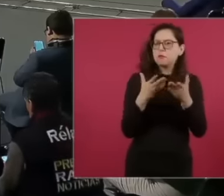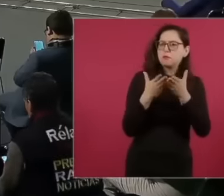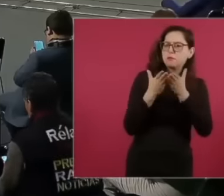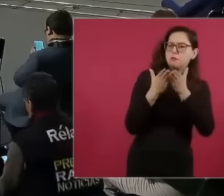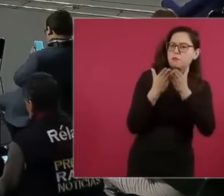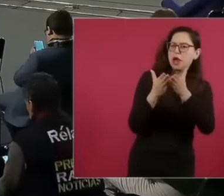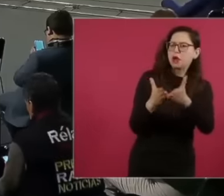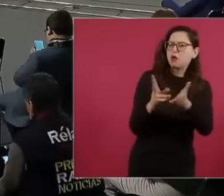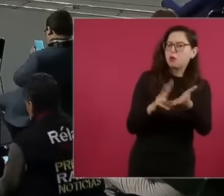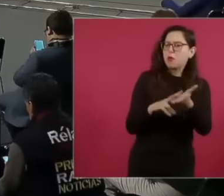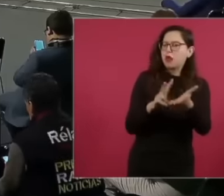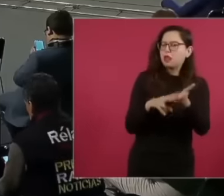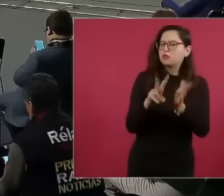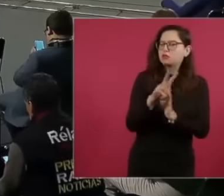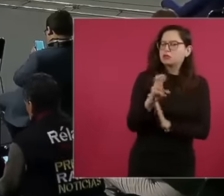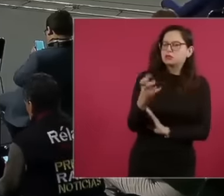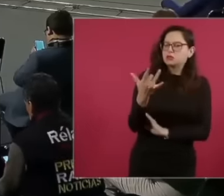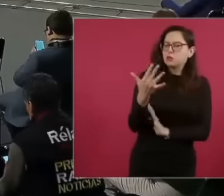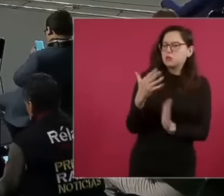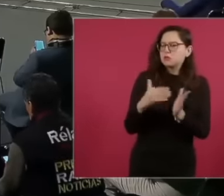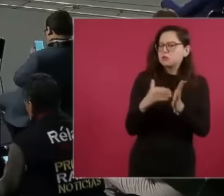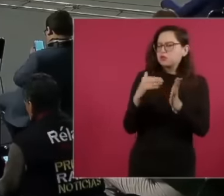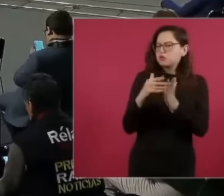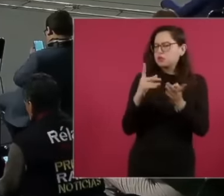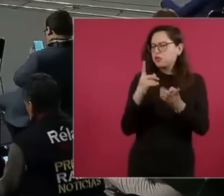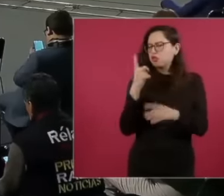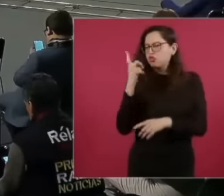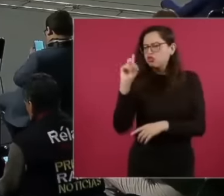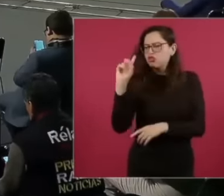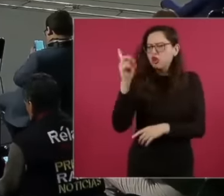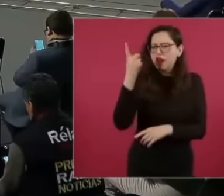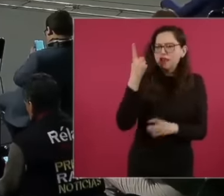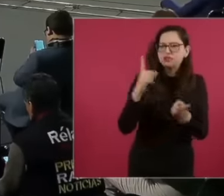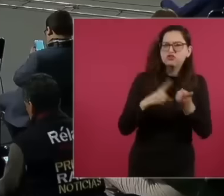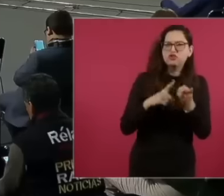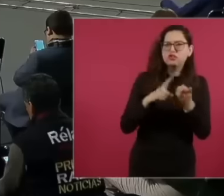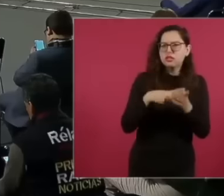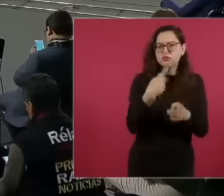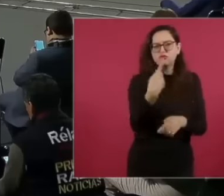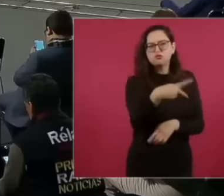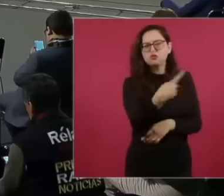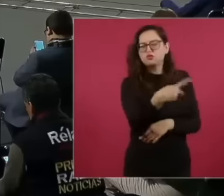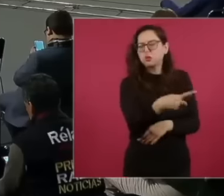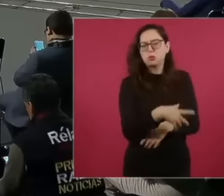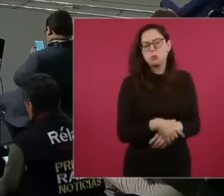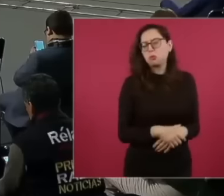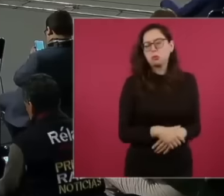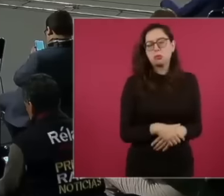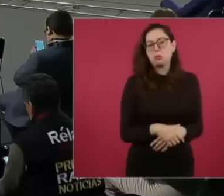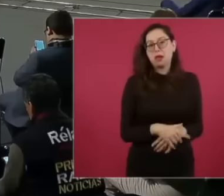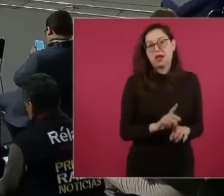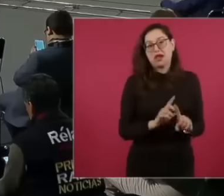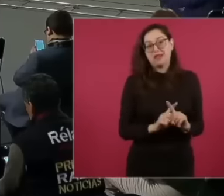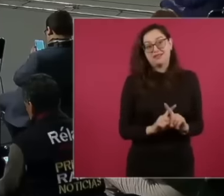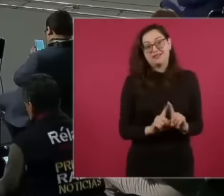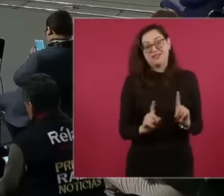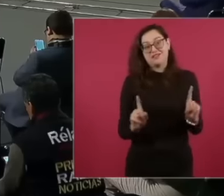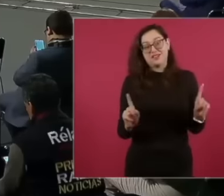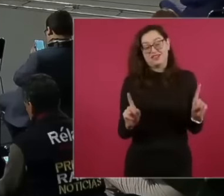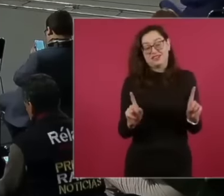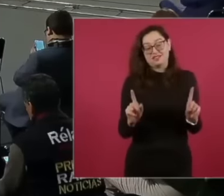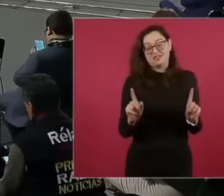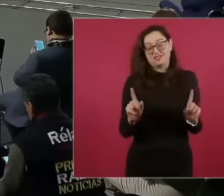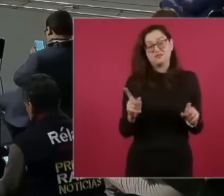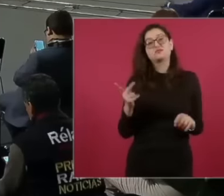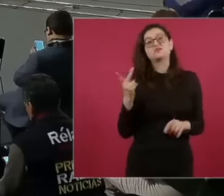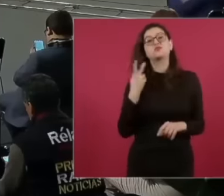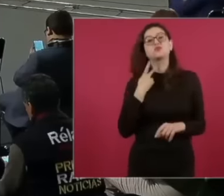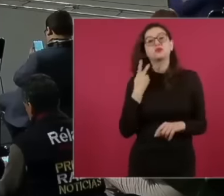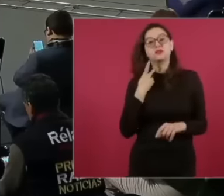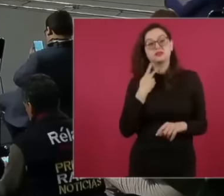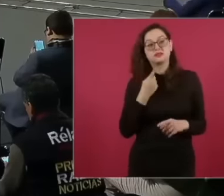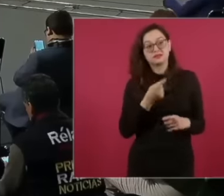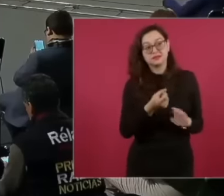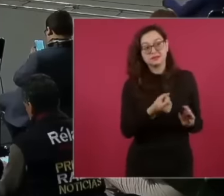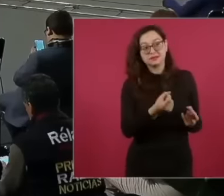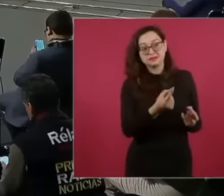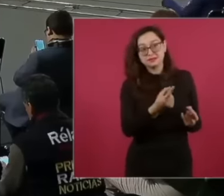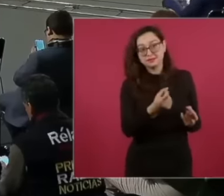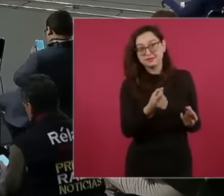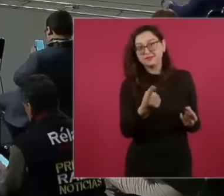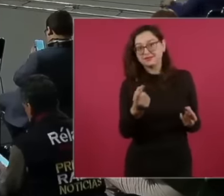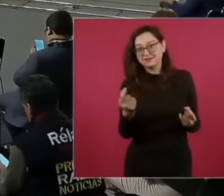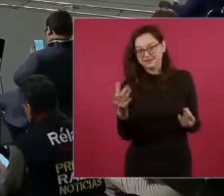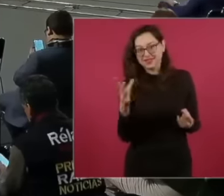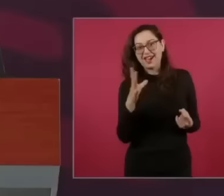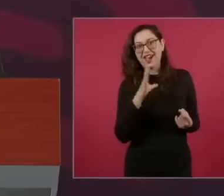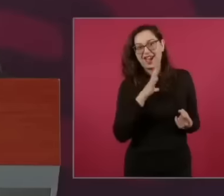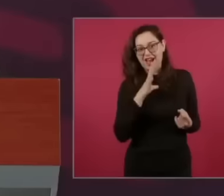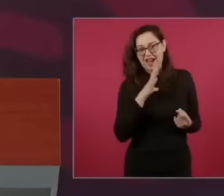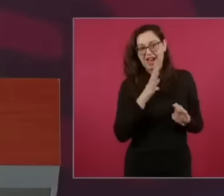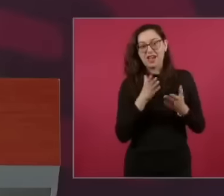like the ones the others have. richest in Mexico and for the record and I repeat Not everyone who has is